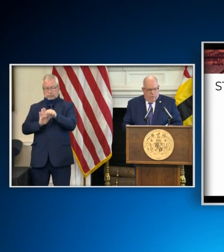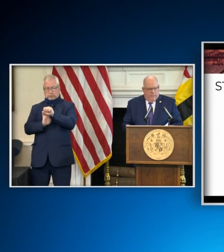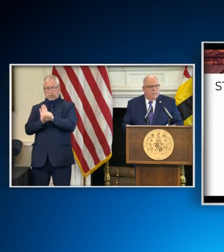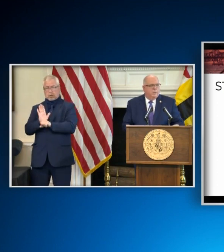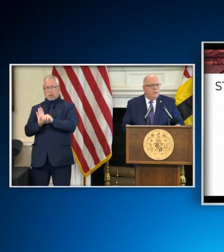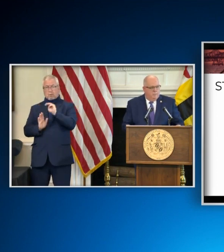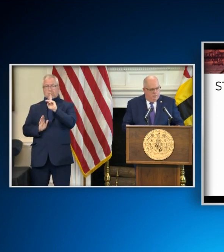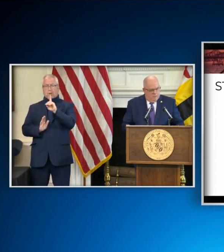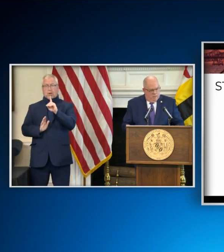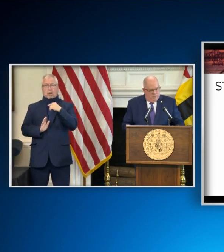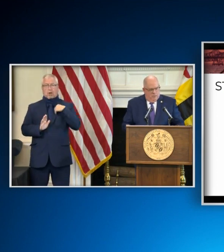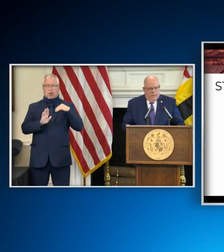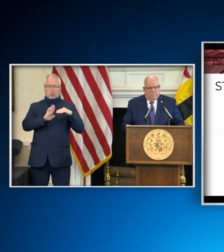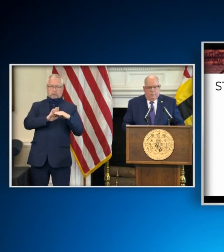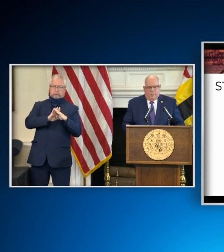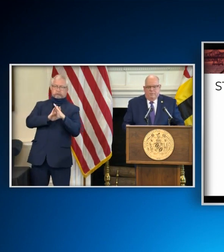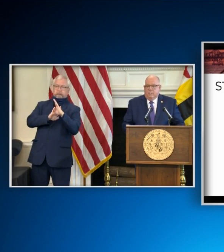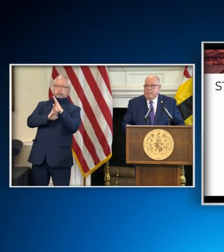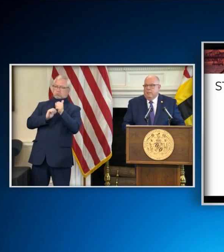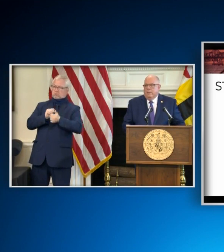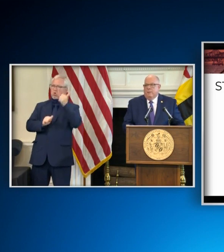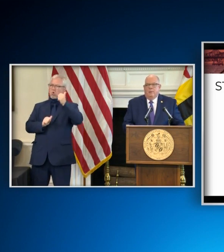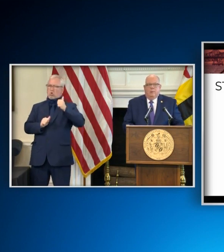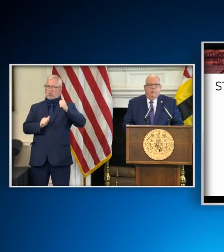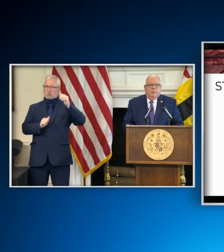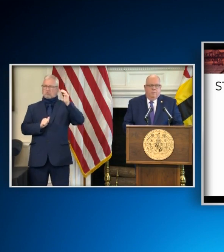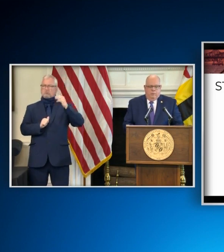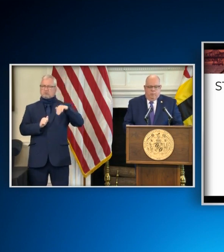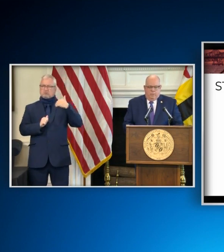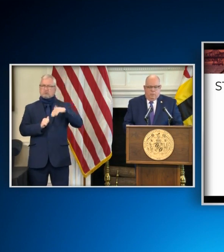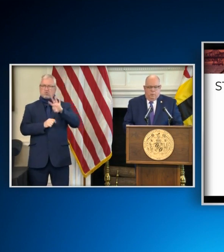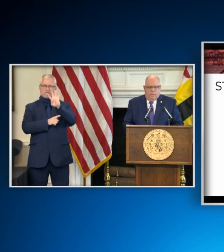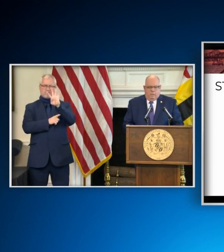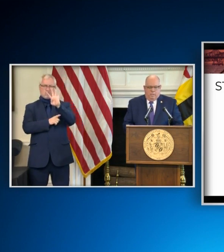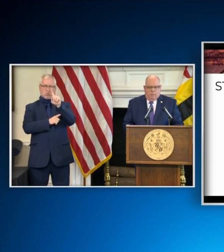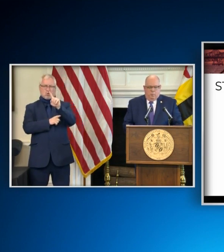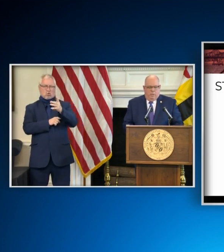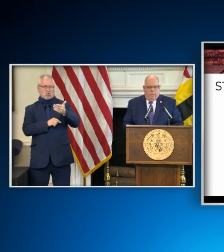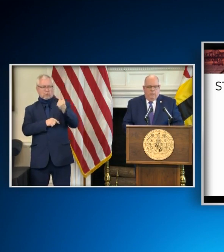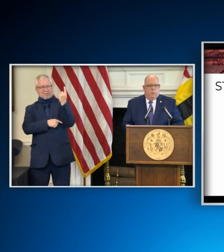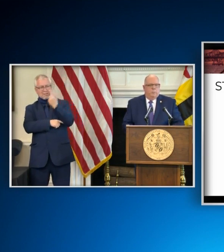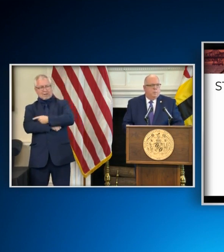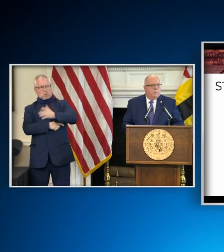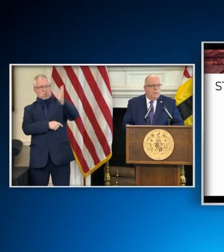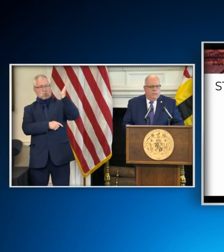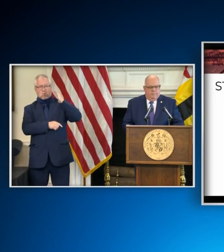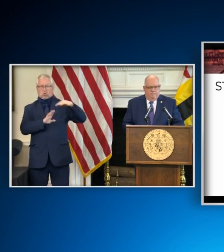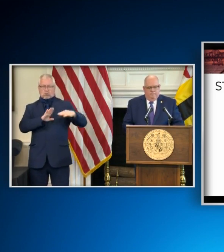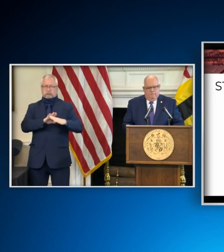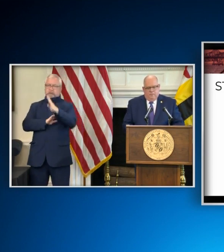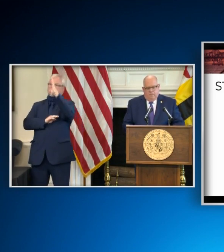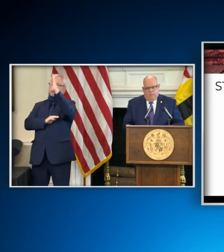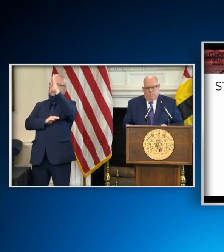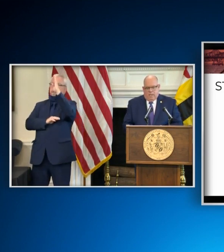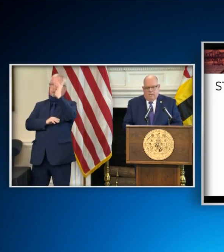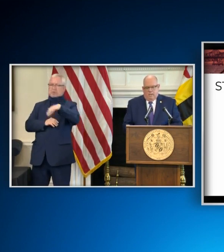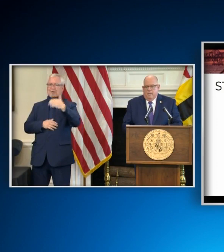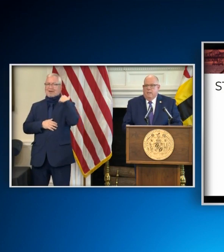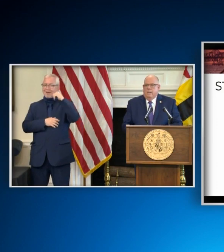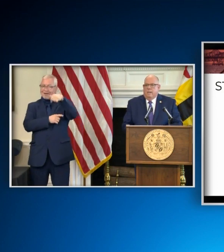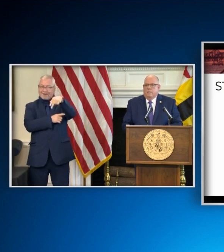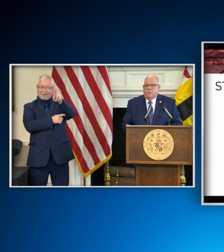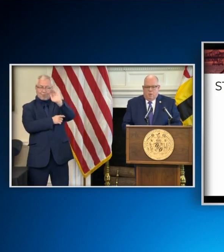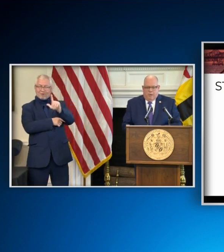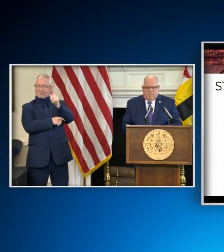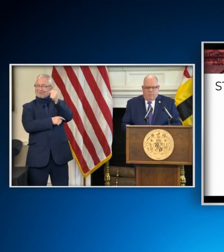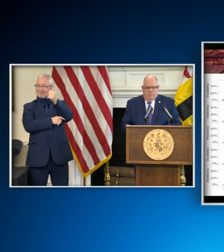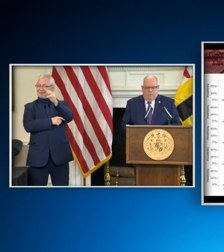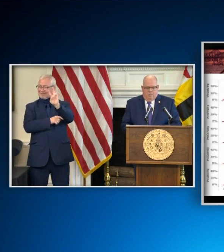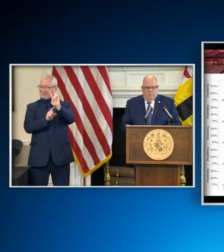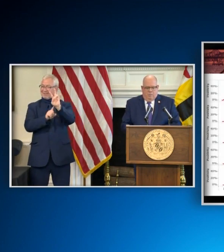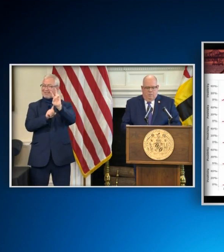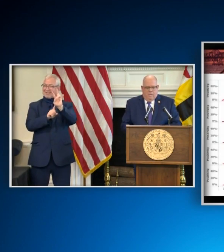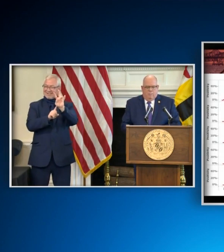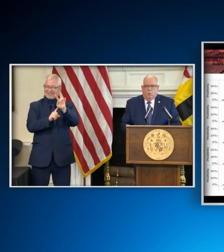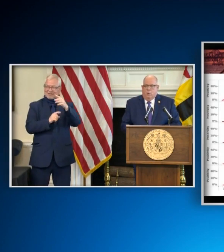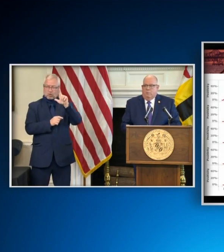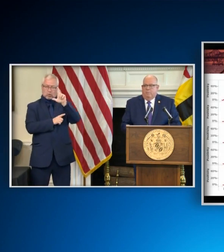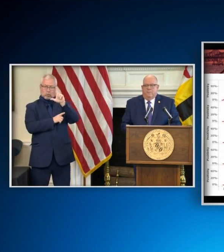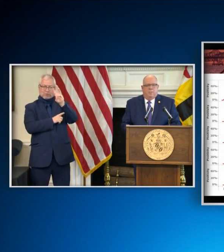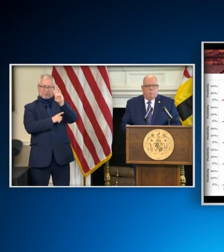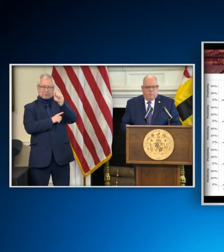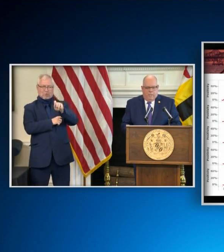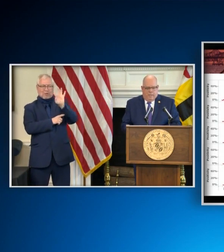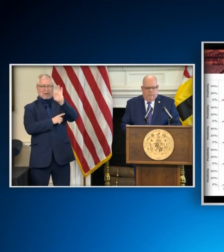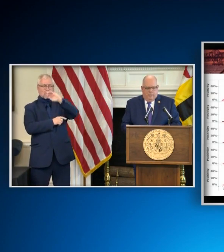IN MARYLAND, OUR STATEWIDE POSITIVITY RATE PEAKED 41 DAYS AGO, ON APRIL 17, WHEN IT REACHED 26.91%.